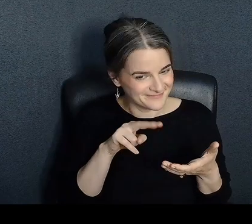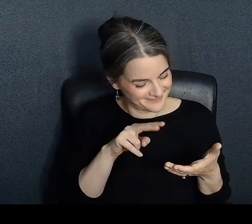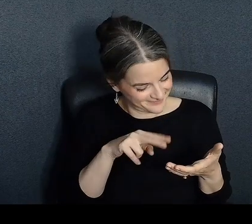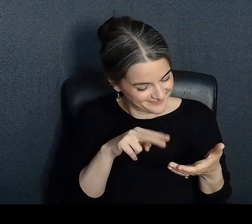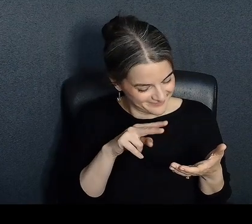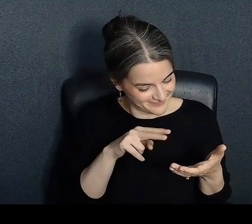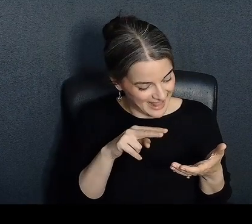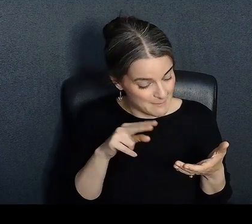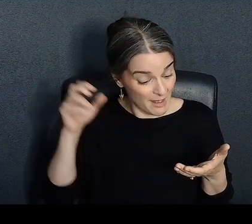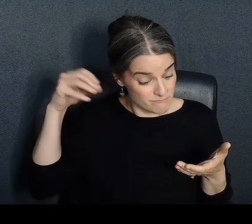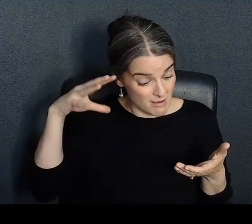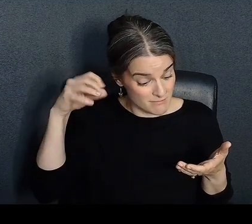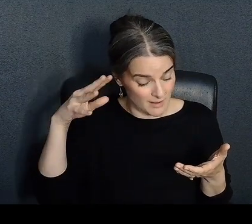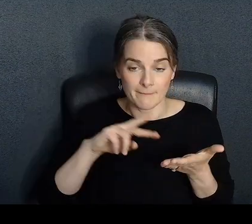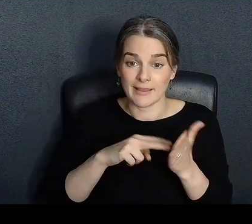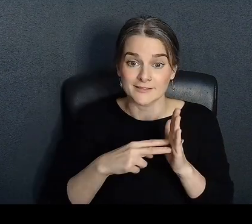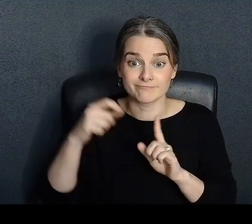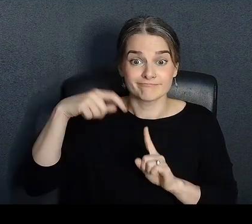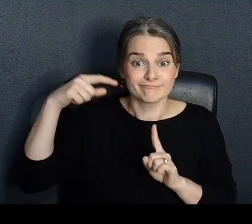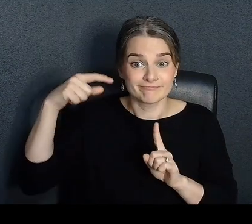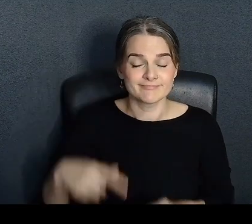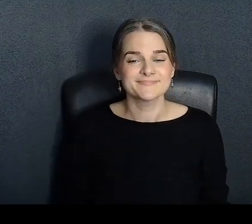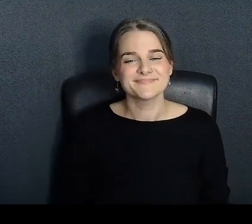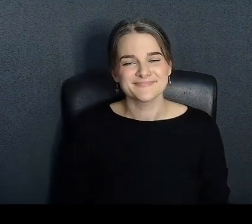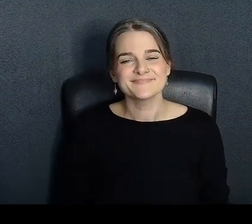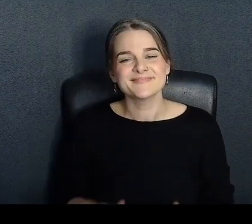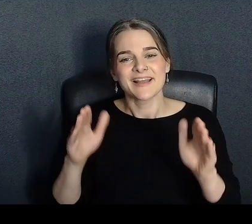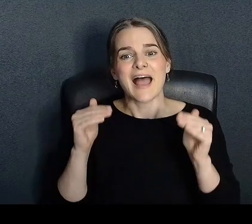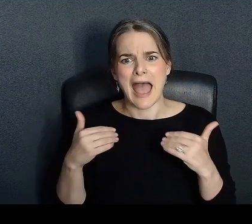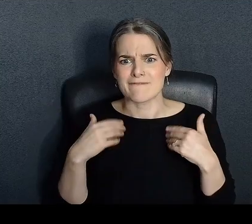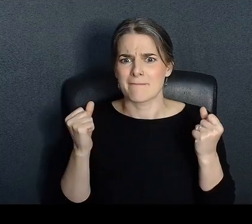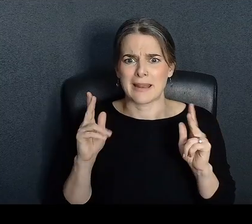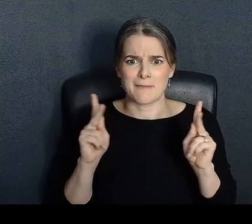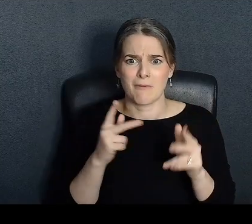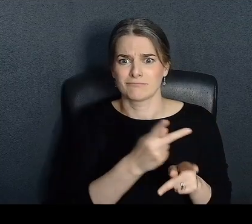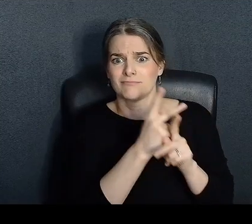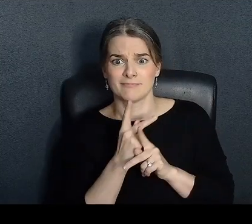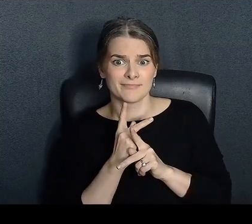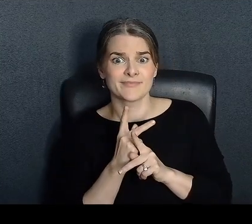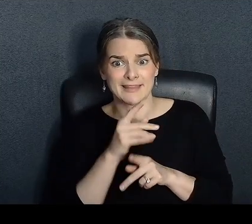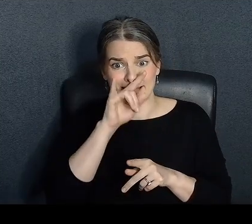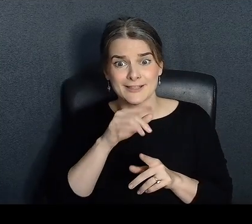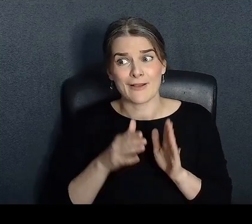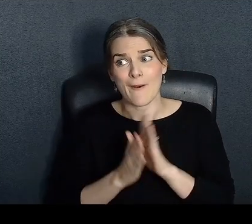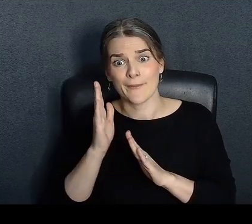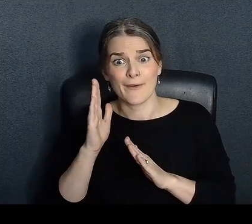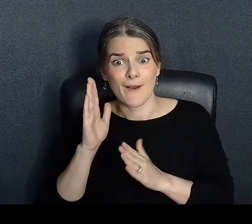when kids go to college, because they're not home anymore and their mom won't be waking them up anymore.